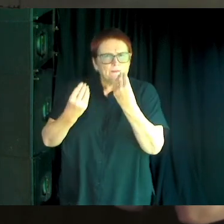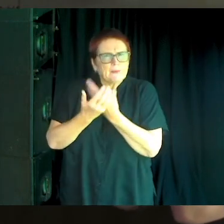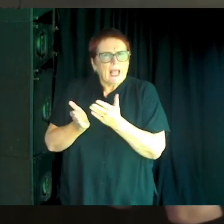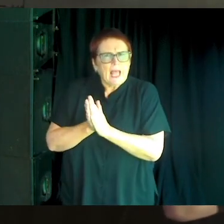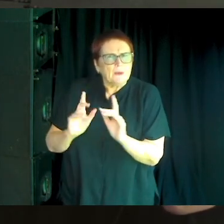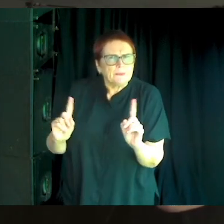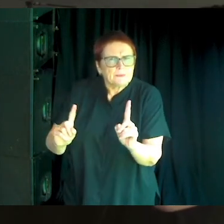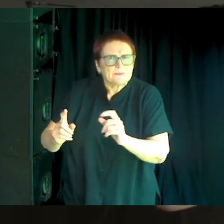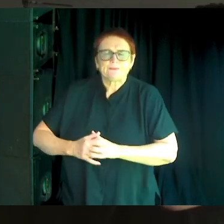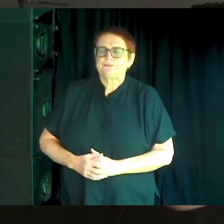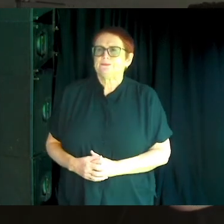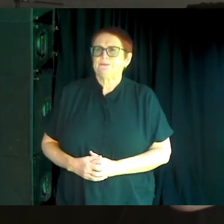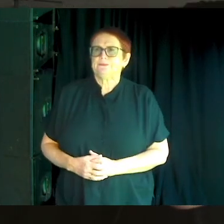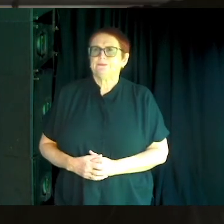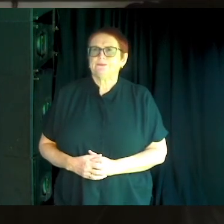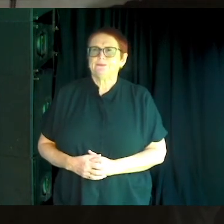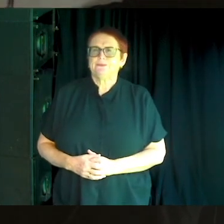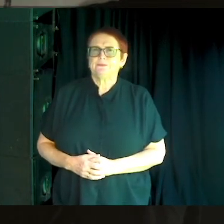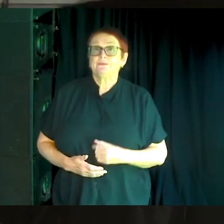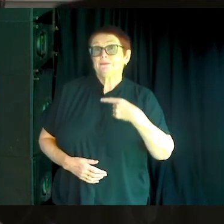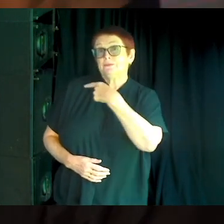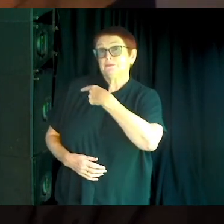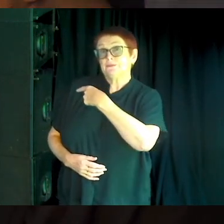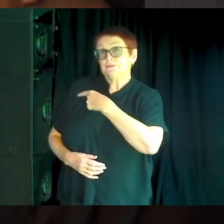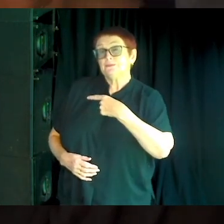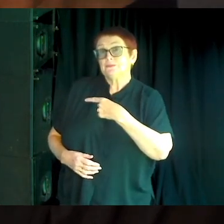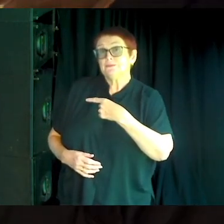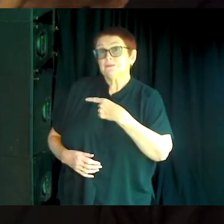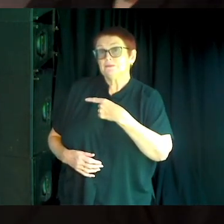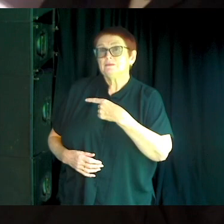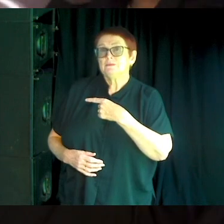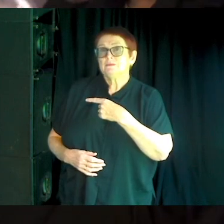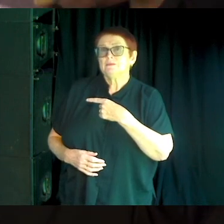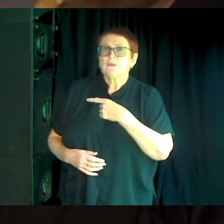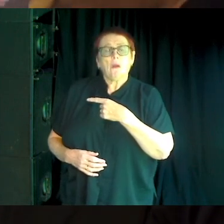so this at home okay so that one obviously is actually quite it's quite all right actually